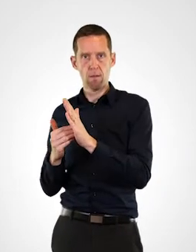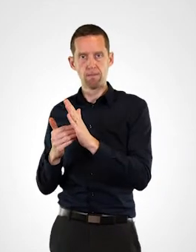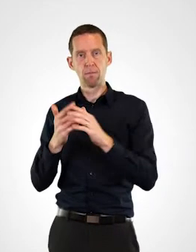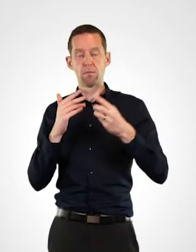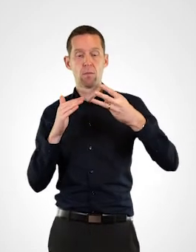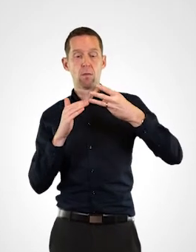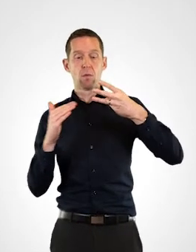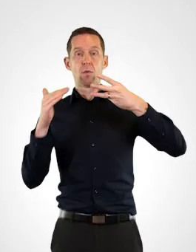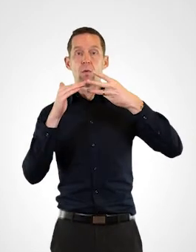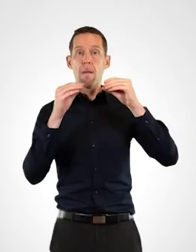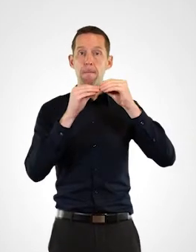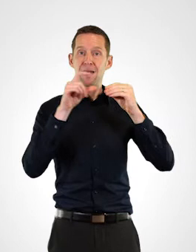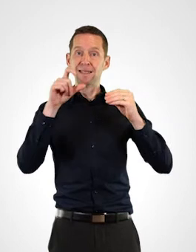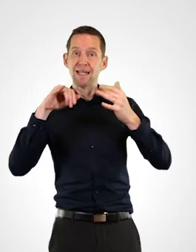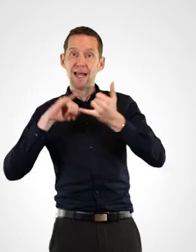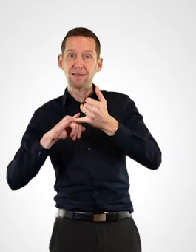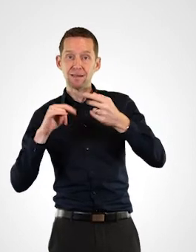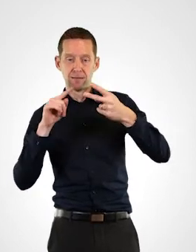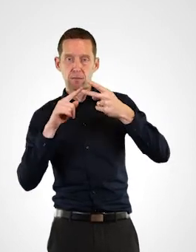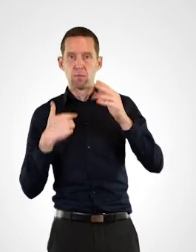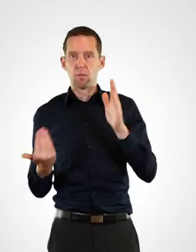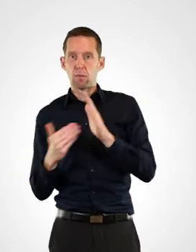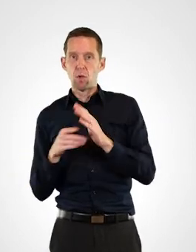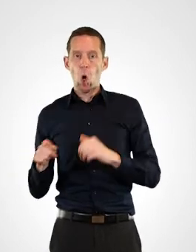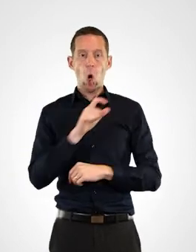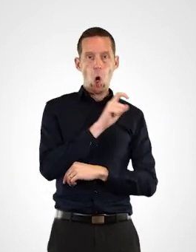If they're at the BCS level, we introduce a variety of consonants